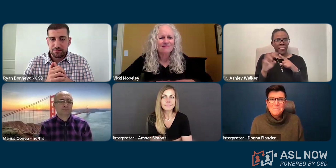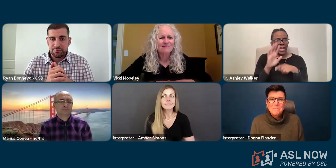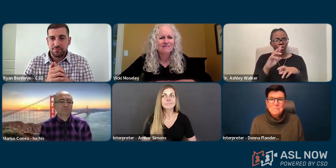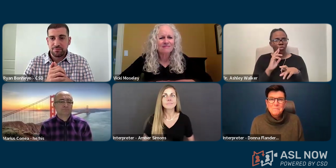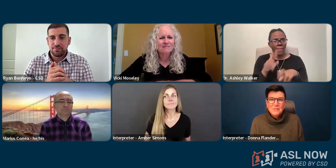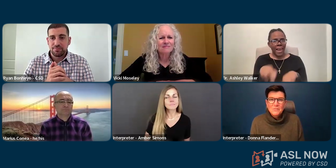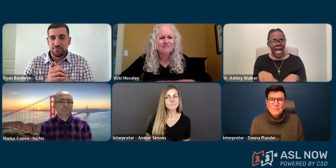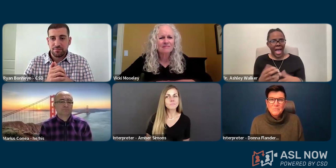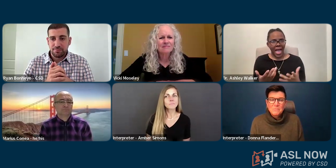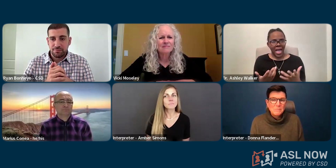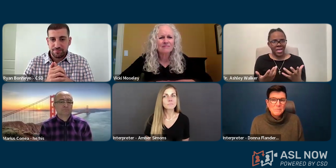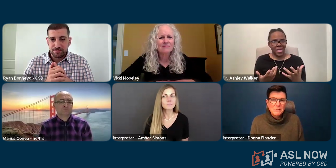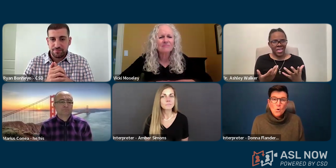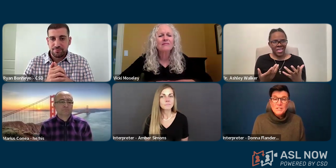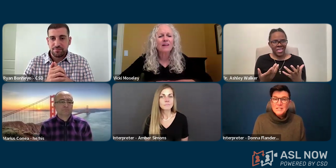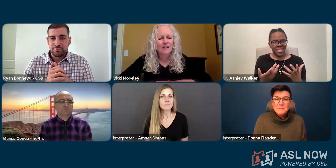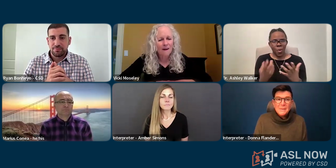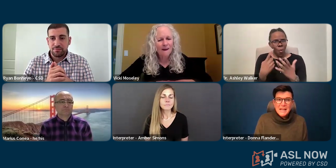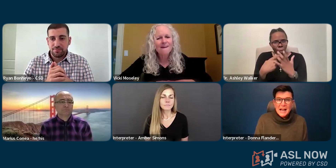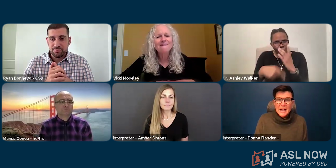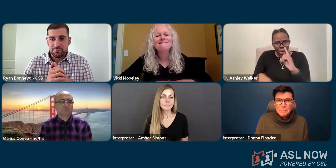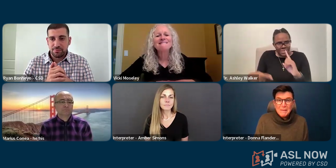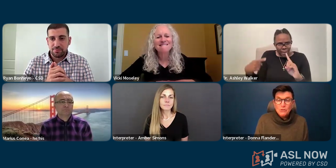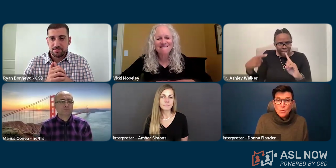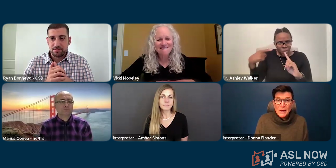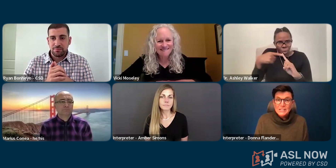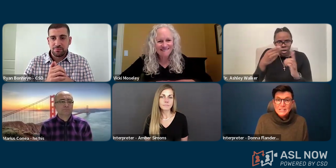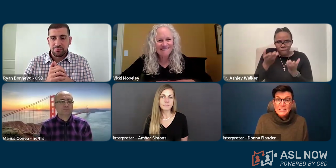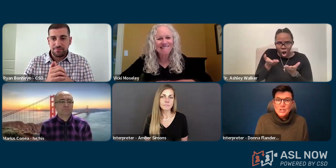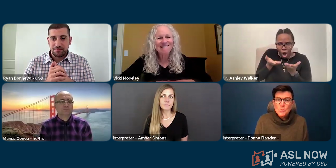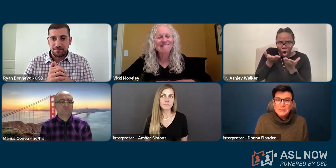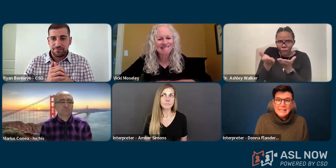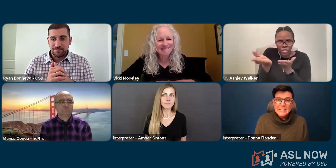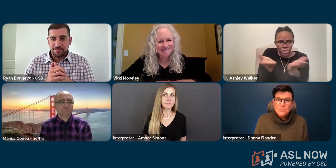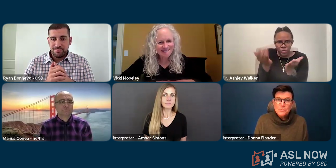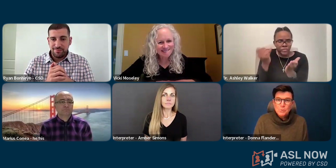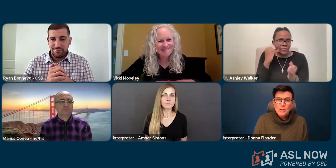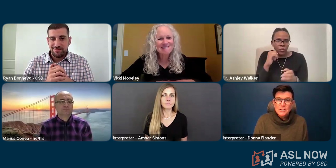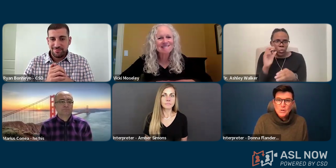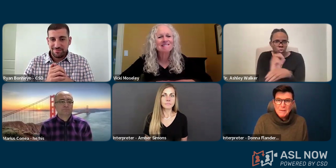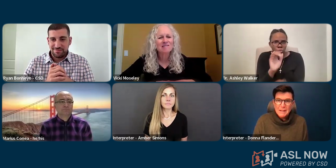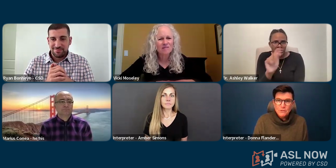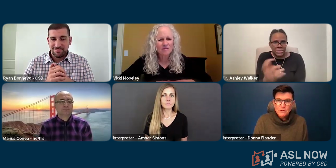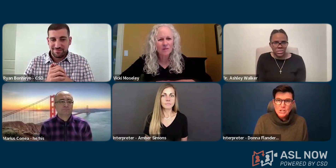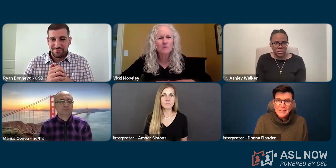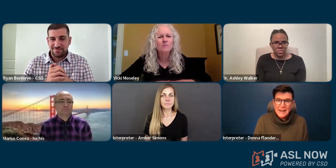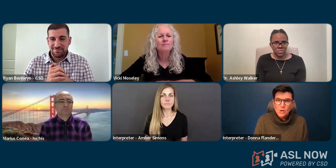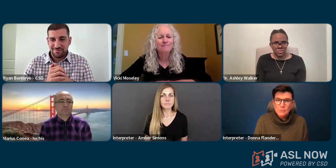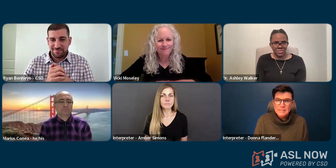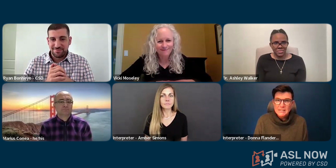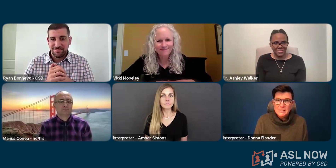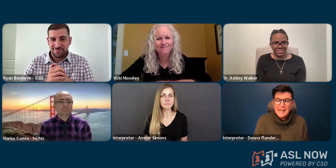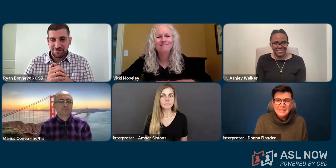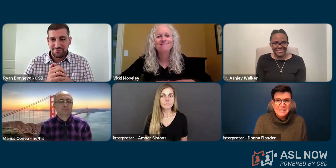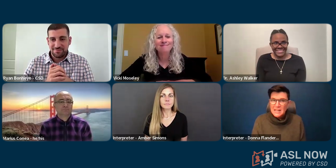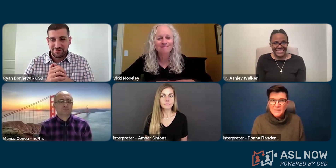You know? Or sometimes I'll make a request. Can you please put a note in my information that I only receive text